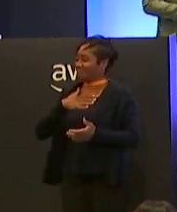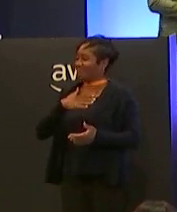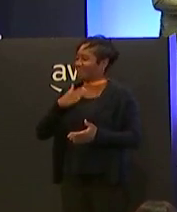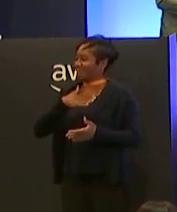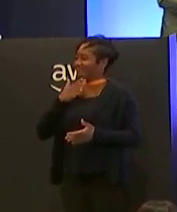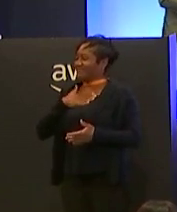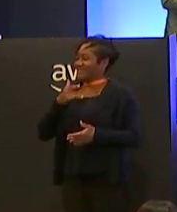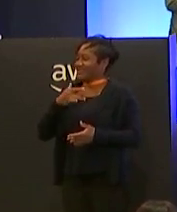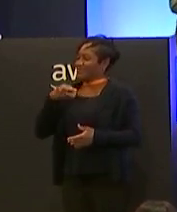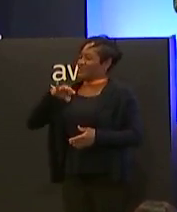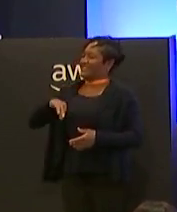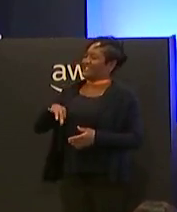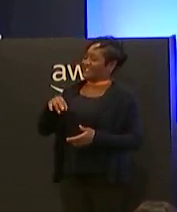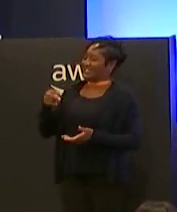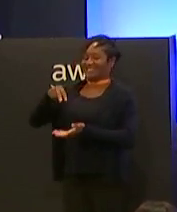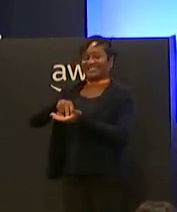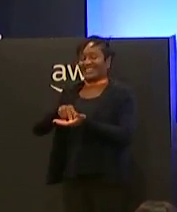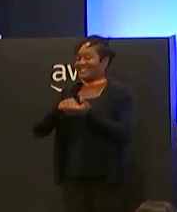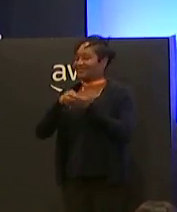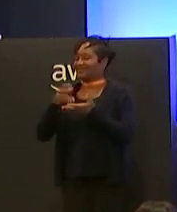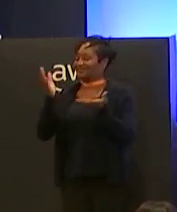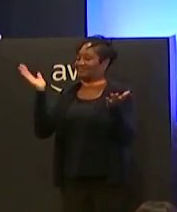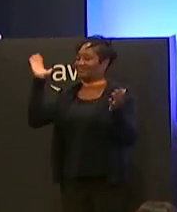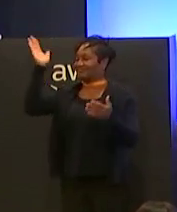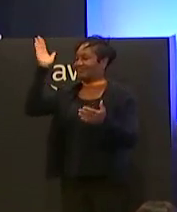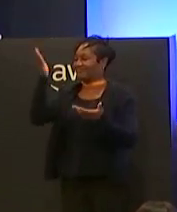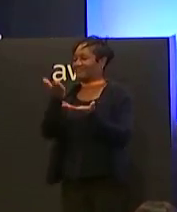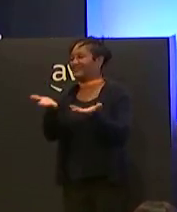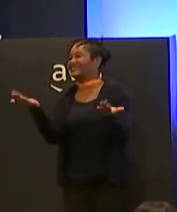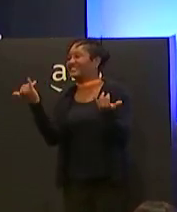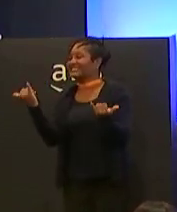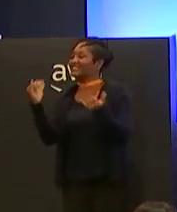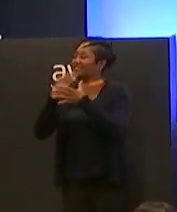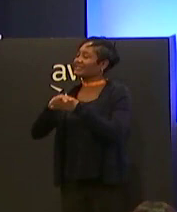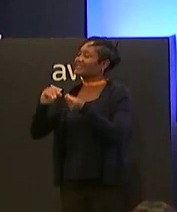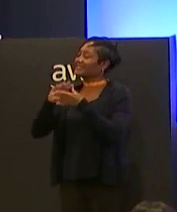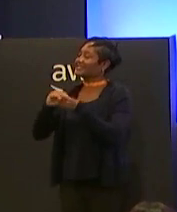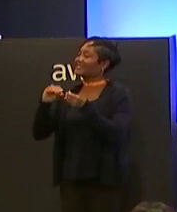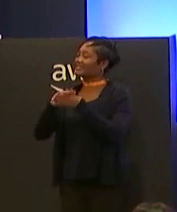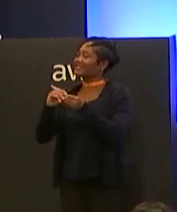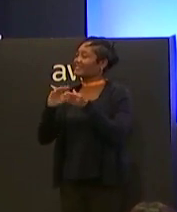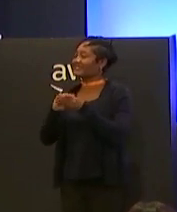be able to stand in front of you today and talk about the subject that means a lot